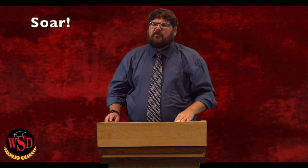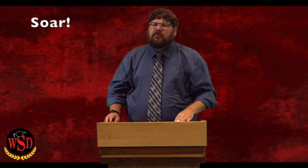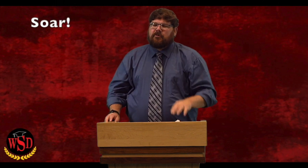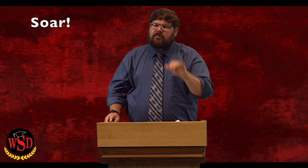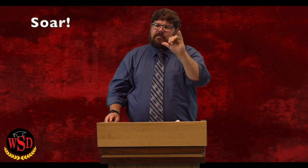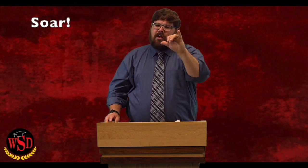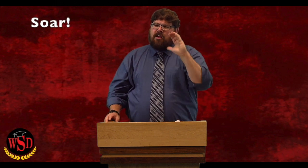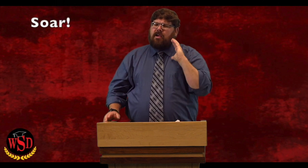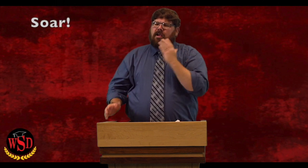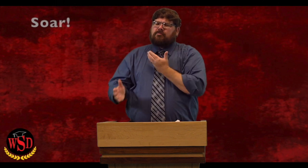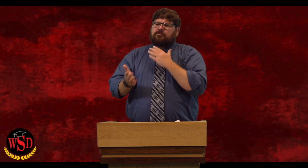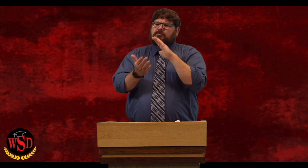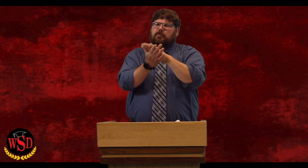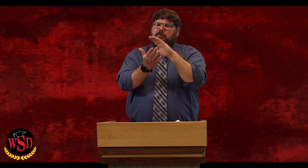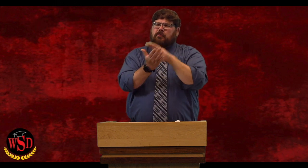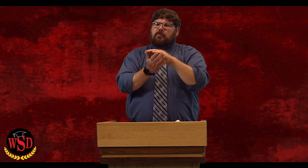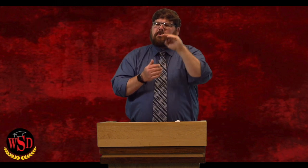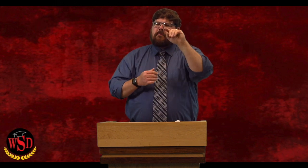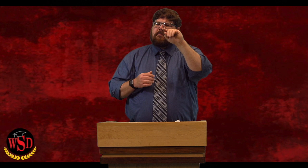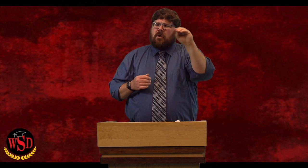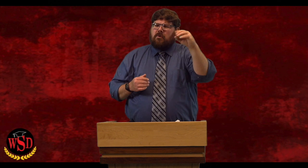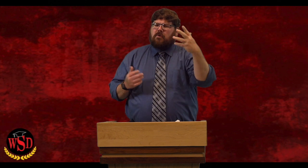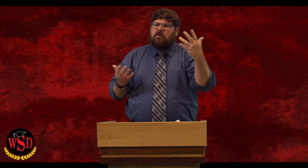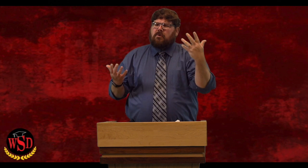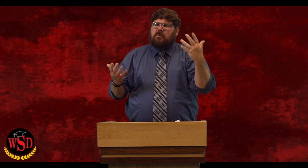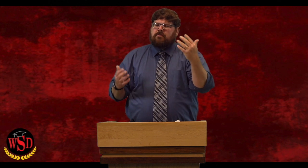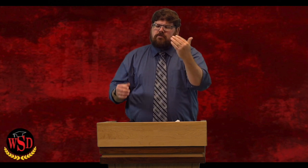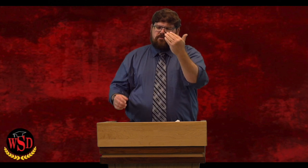Which is our school motto.